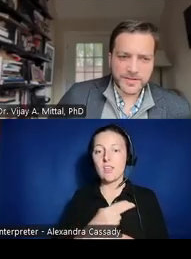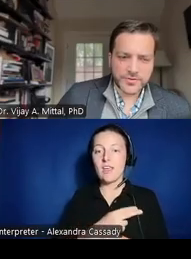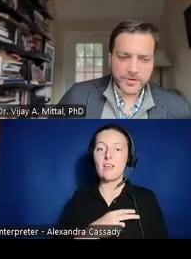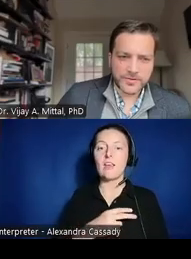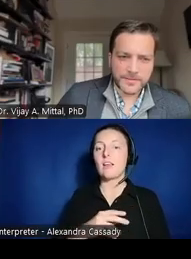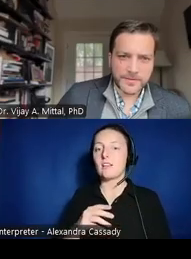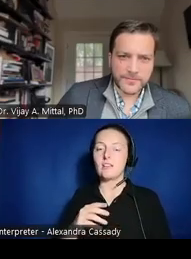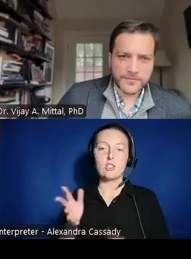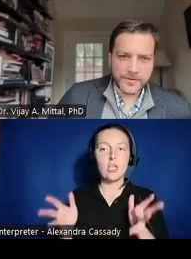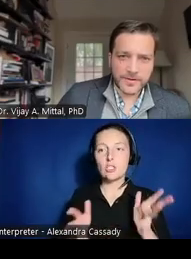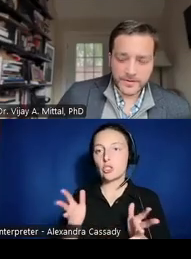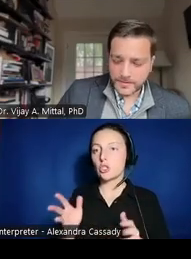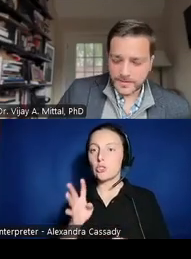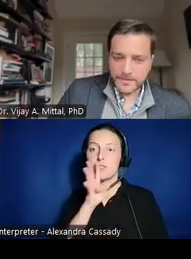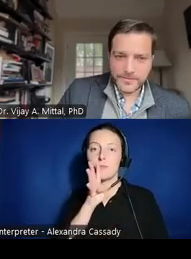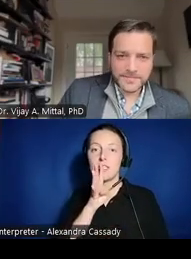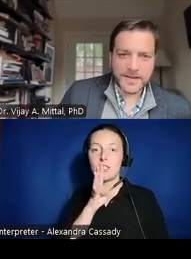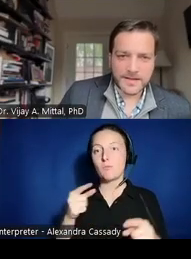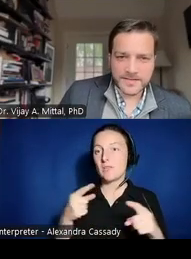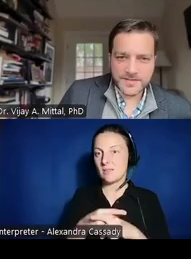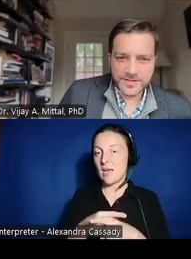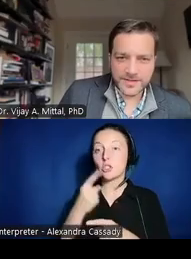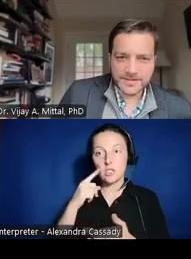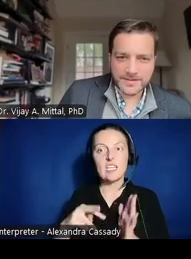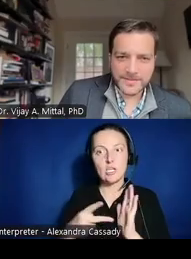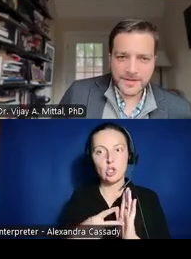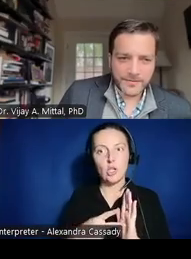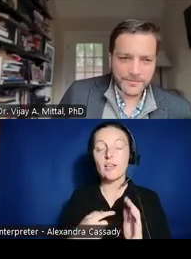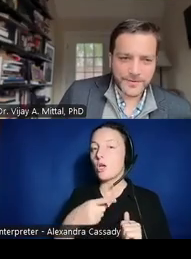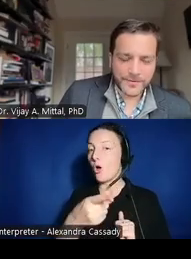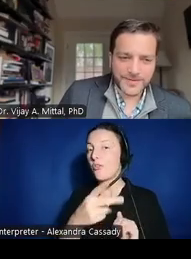to play a short clip for you here. Uh please pay attention and let me know how you feel when